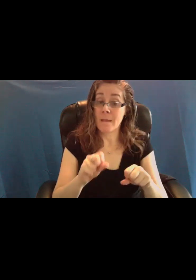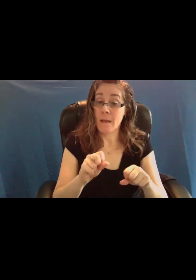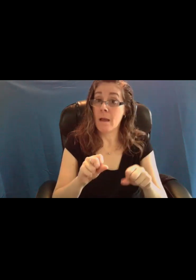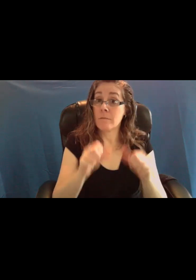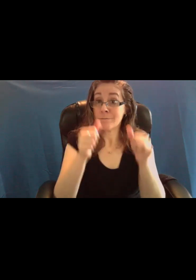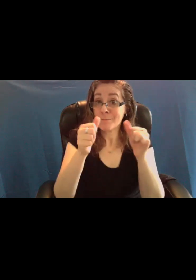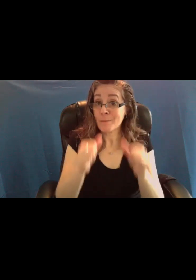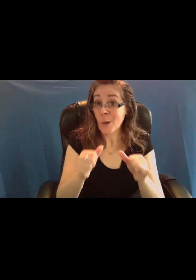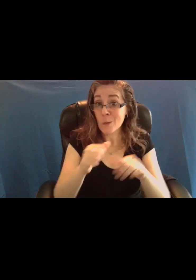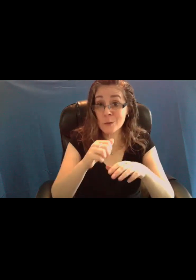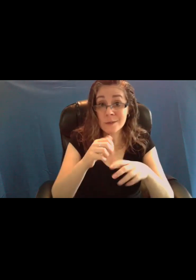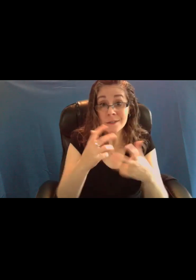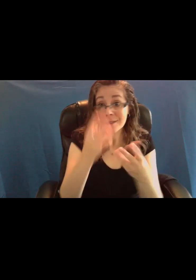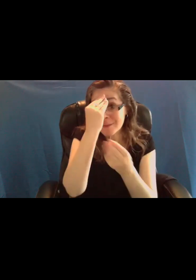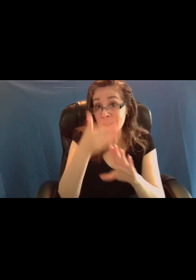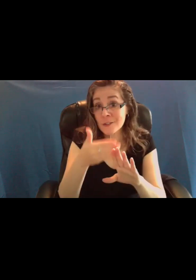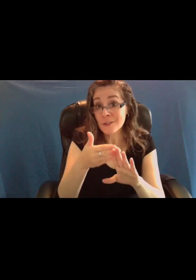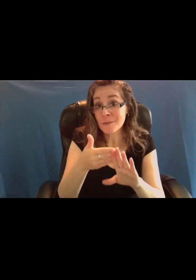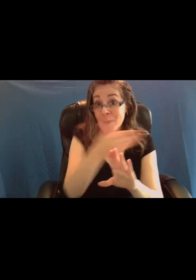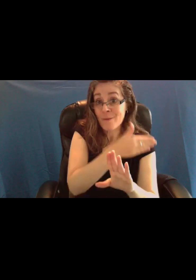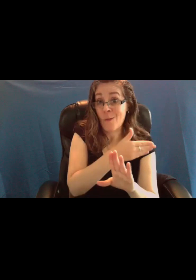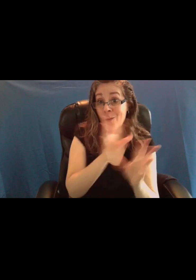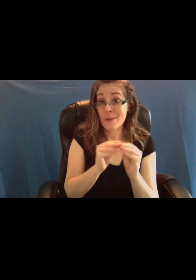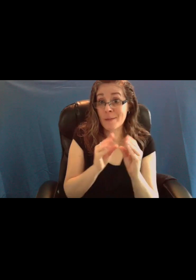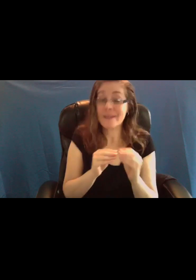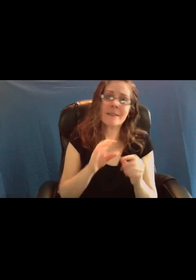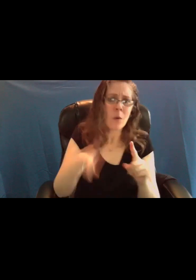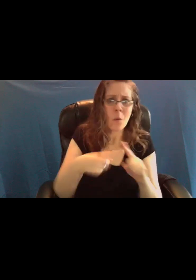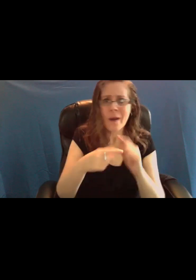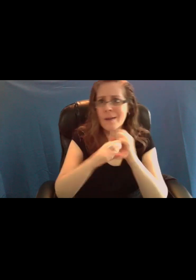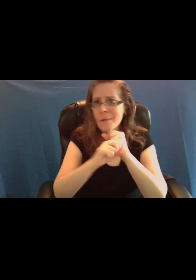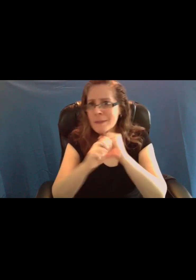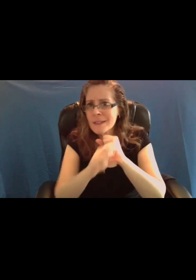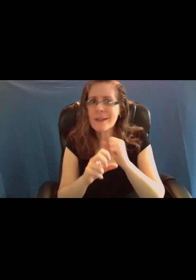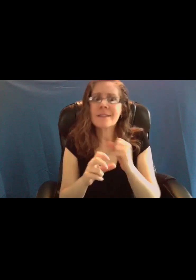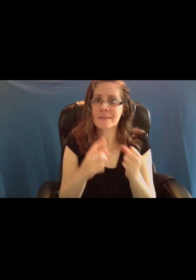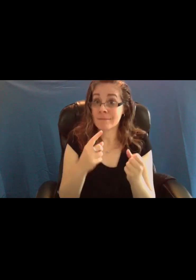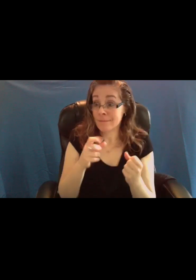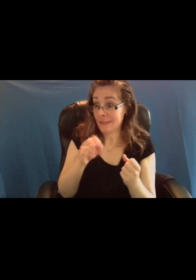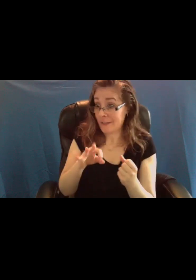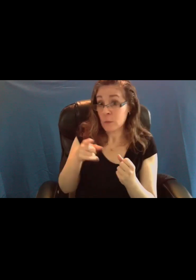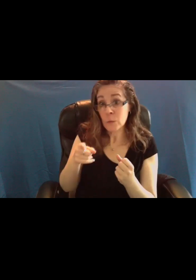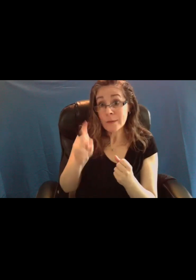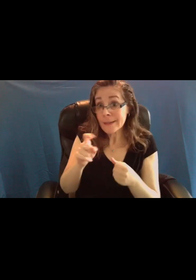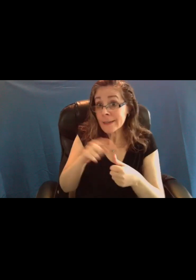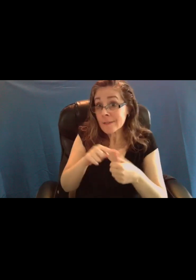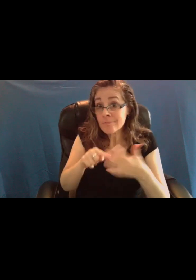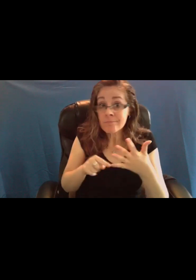having a meeting, to post a notice in advance when you publicize it about how to request effective communication or accommodations.